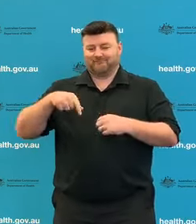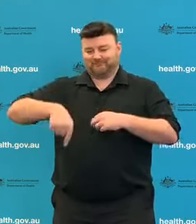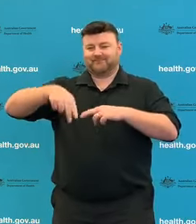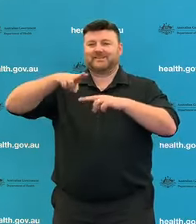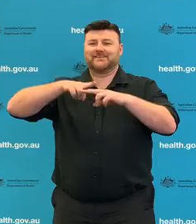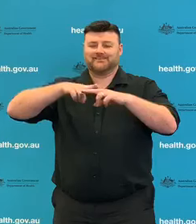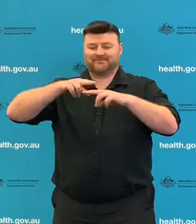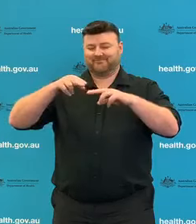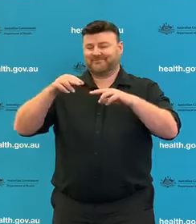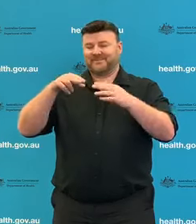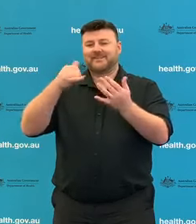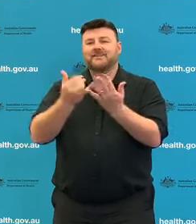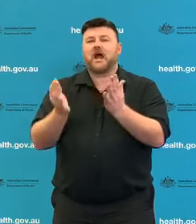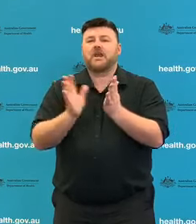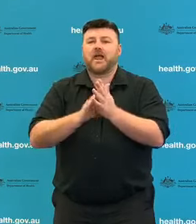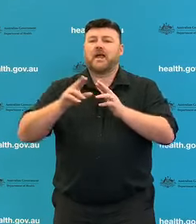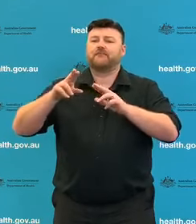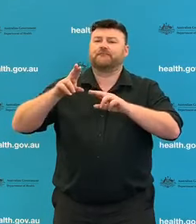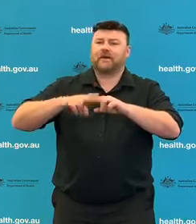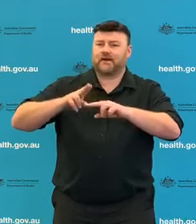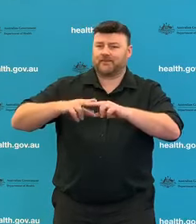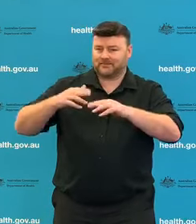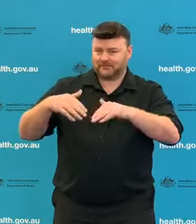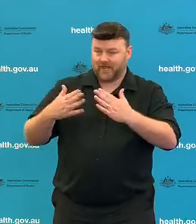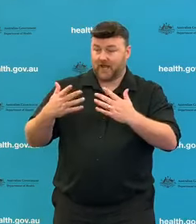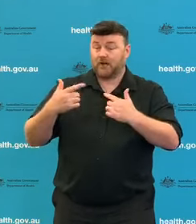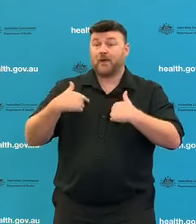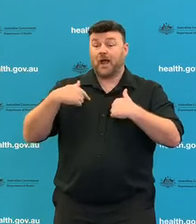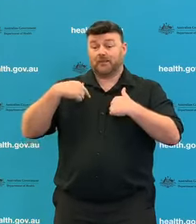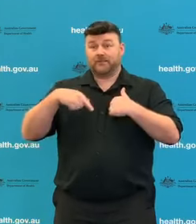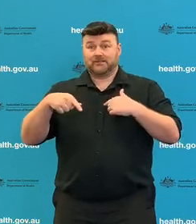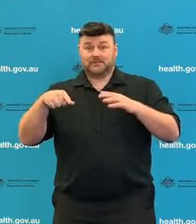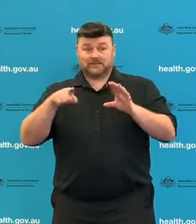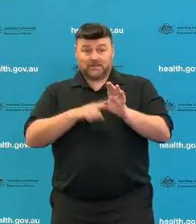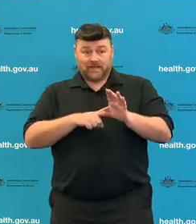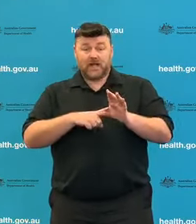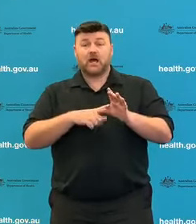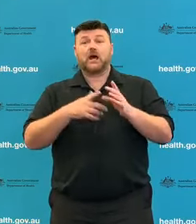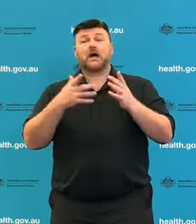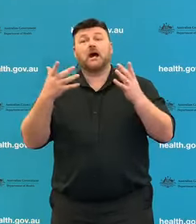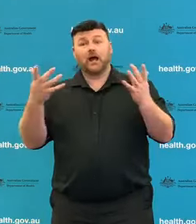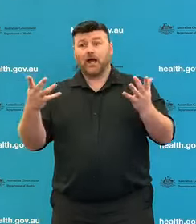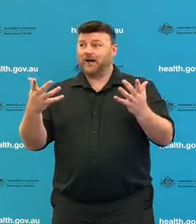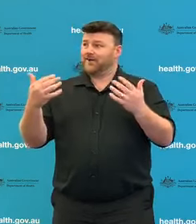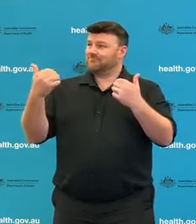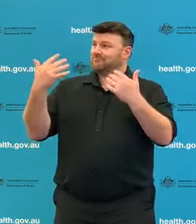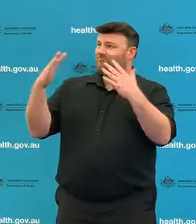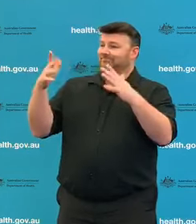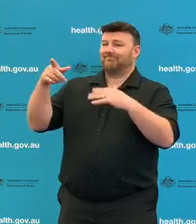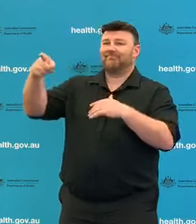And again this year like every other is going to mean that for all of these important milestones we see each year we're going to have to do this